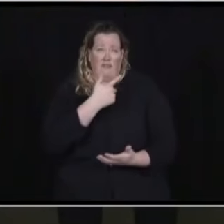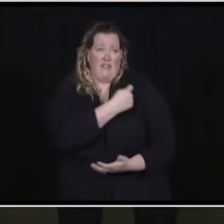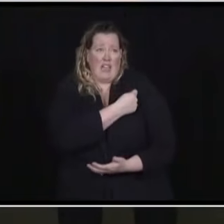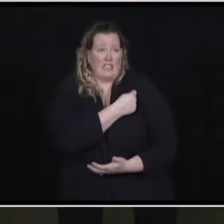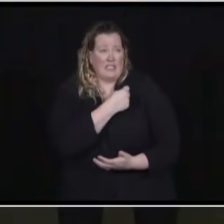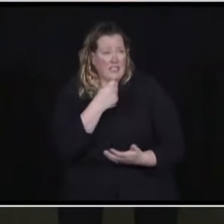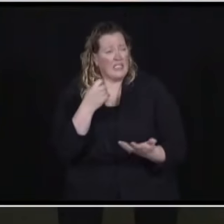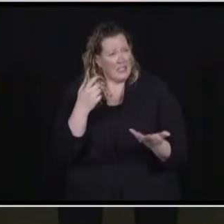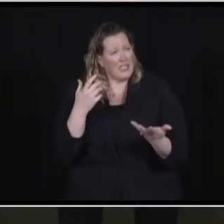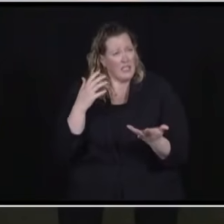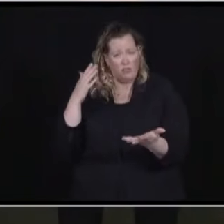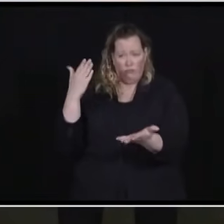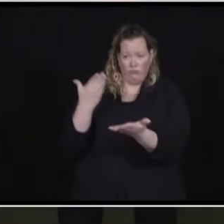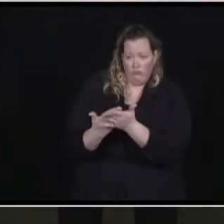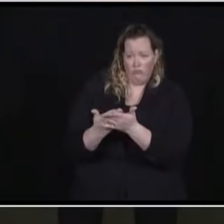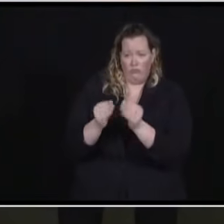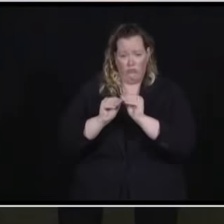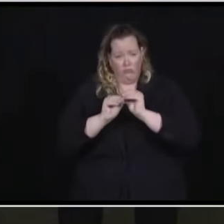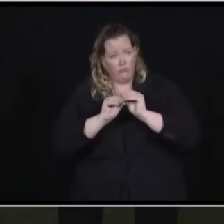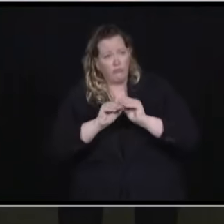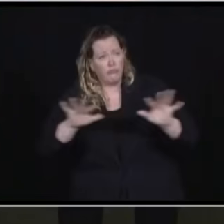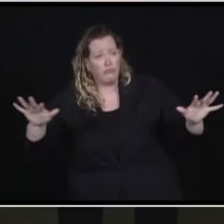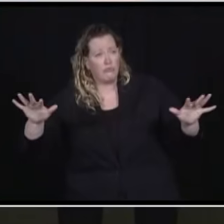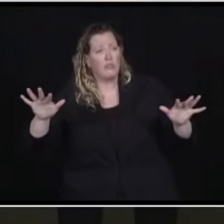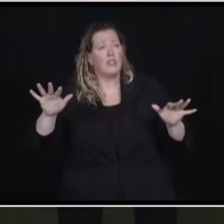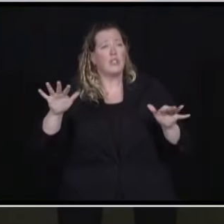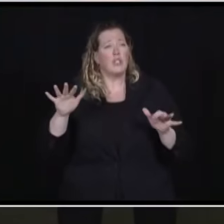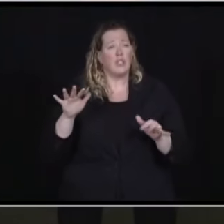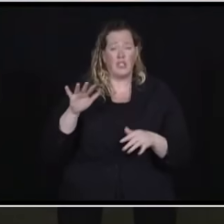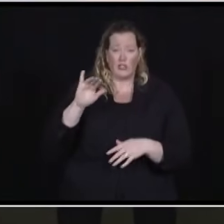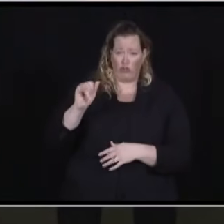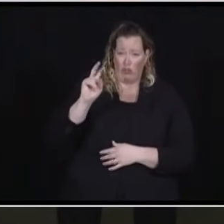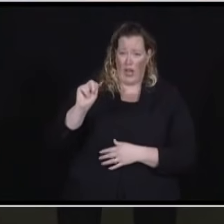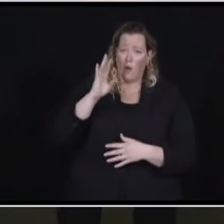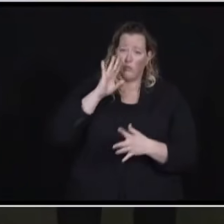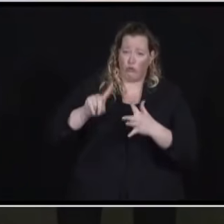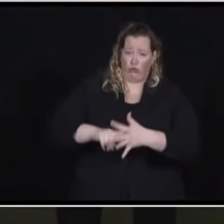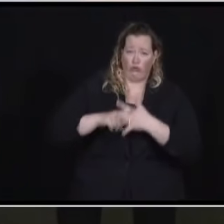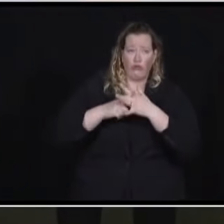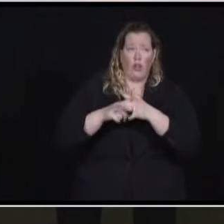support and believe in the target for those first vaccines Bonn Road groups and front-line